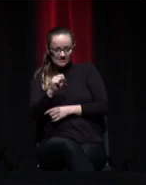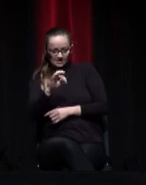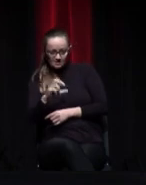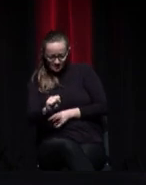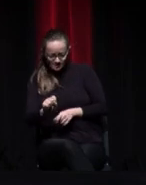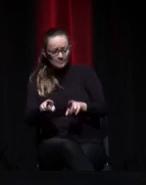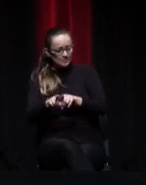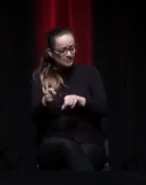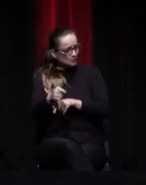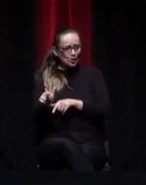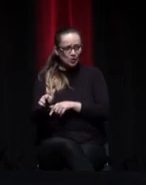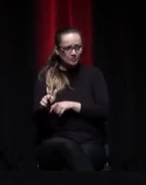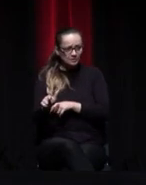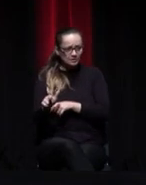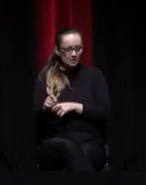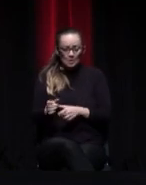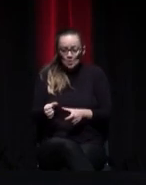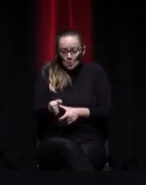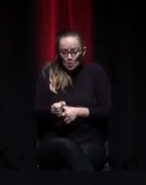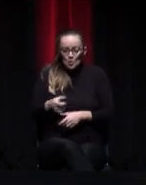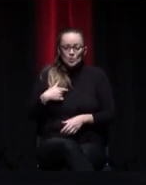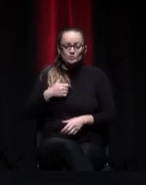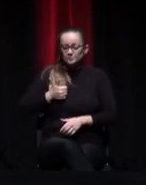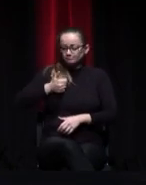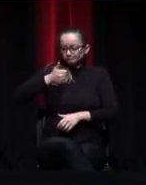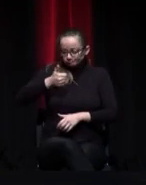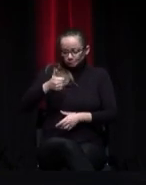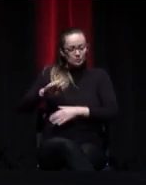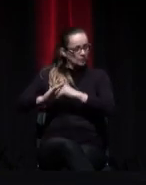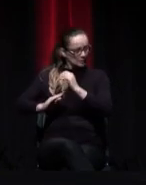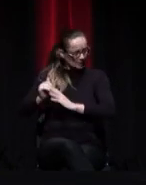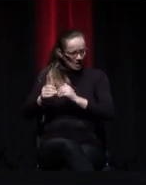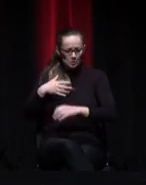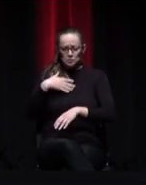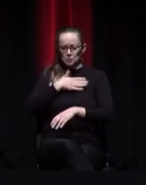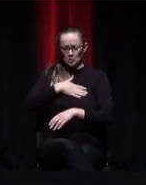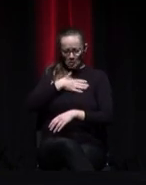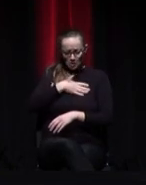groups that enjoy certain practices or aesthetics,